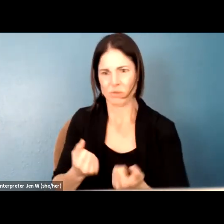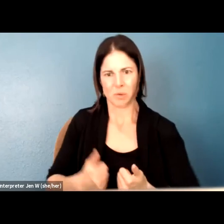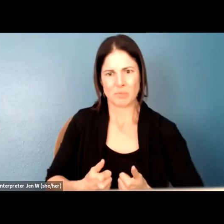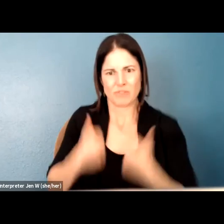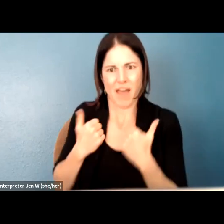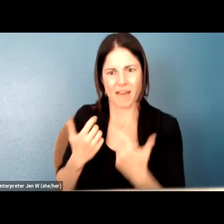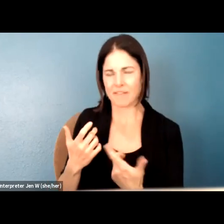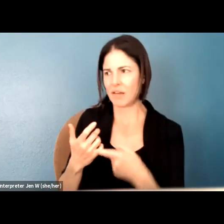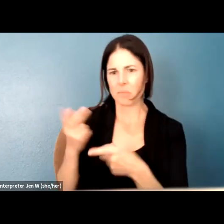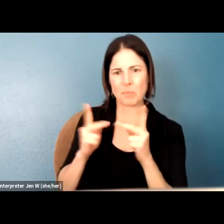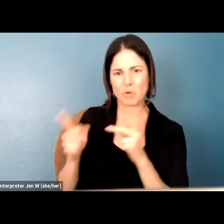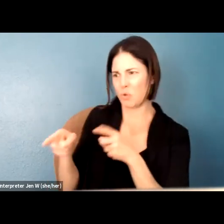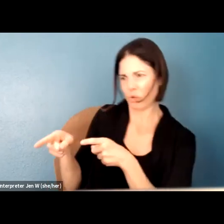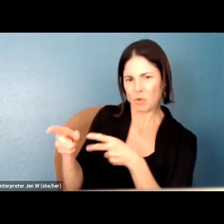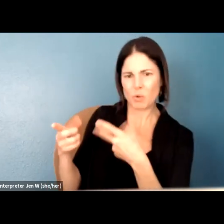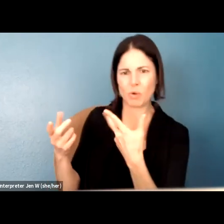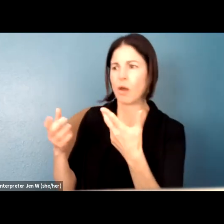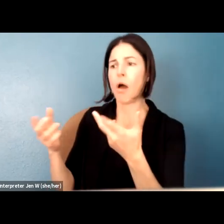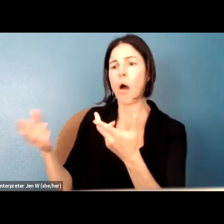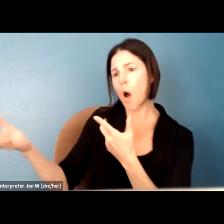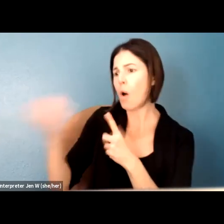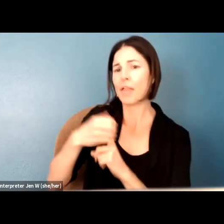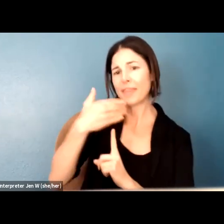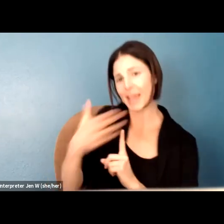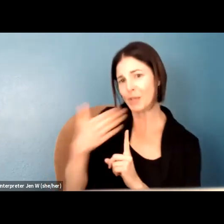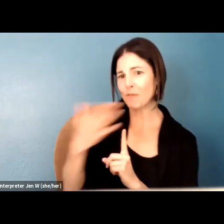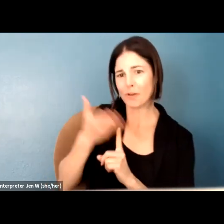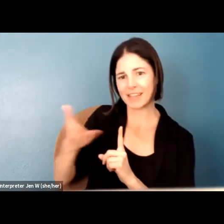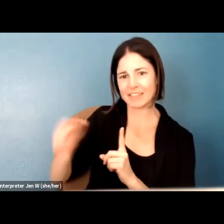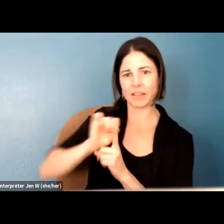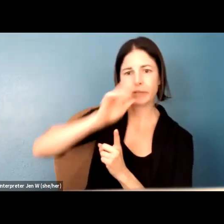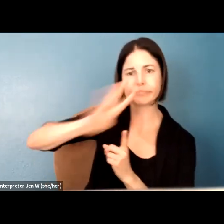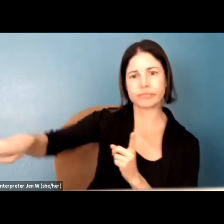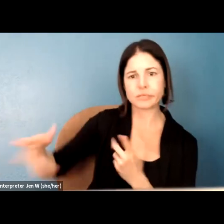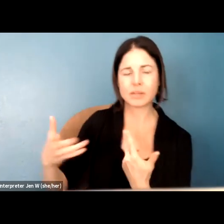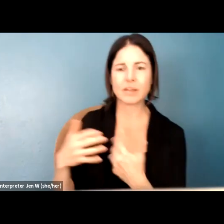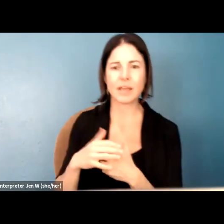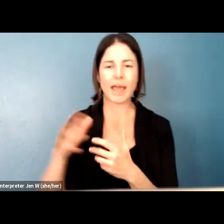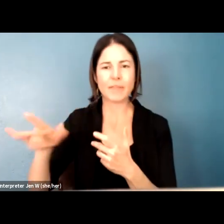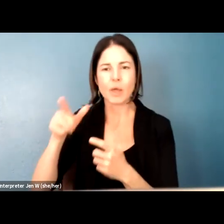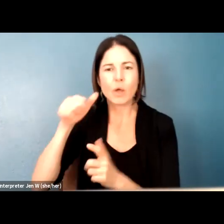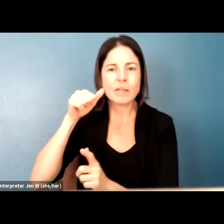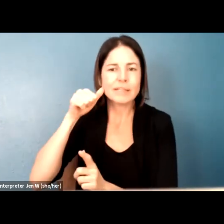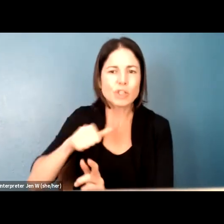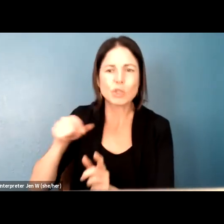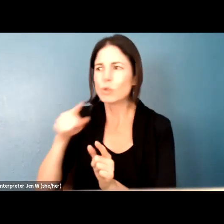and discarded site the brave and lonely hearted site the system mama home girl who shine has been co opted and appropriated